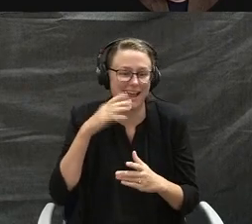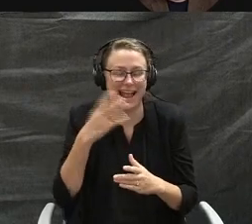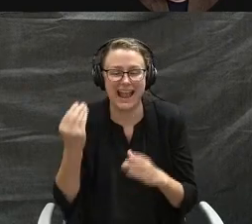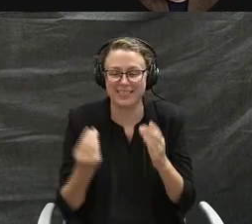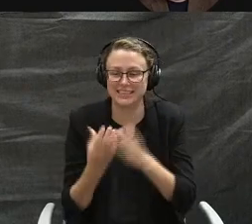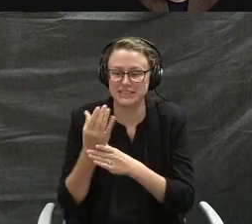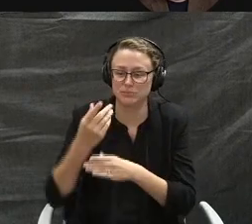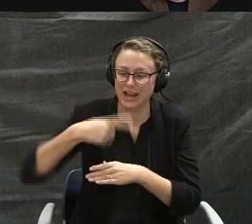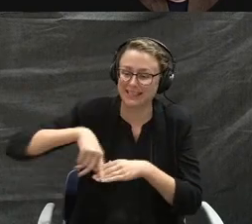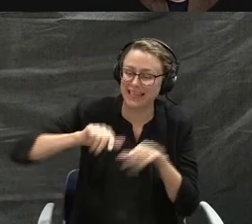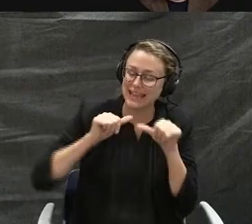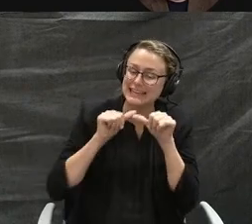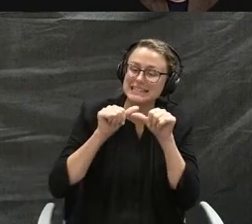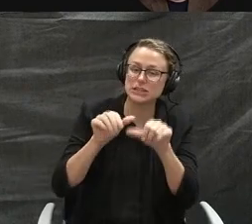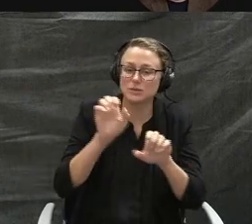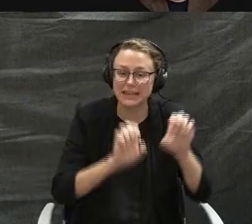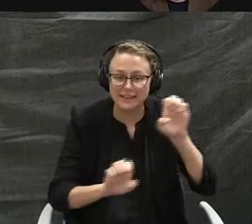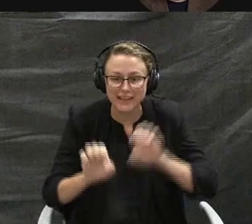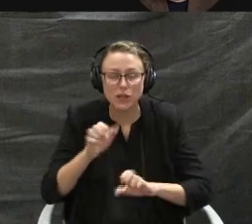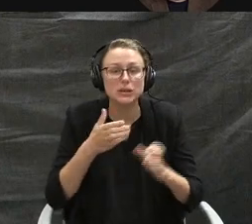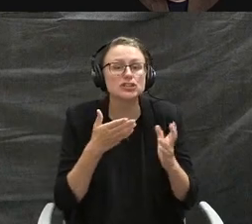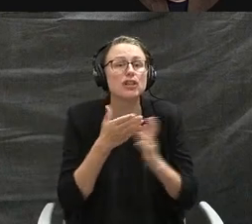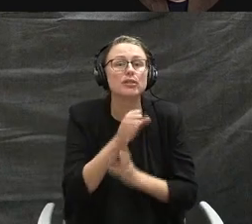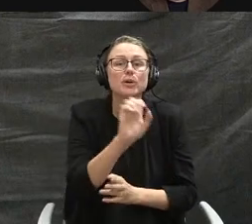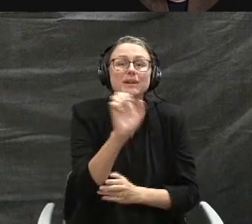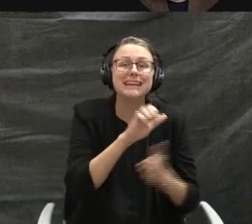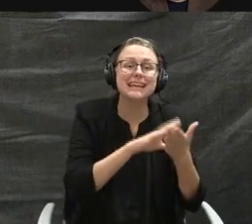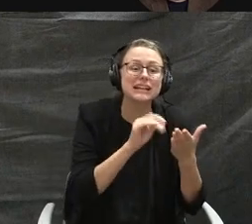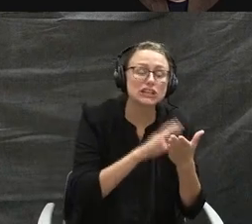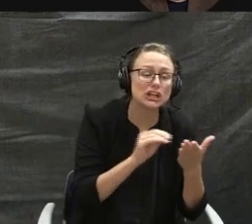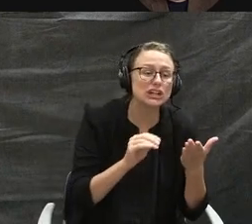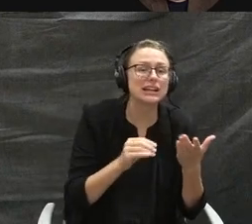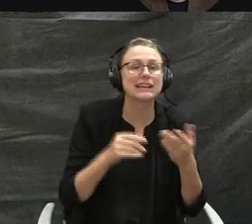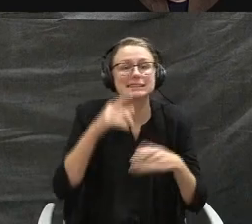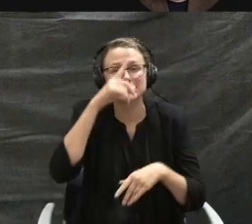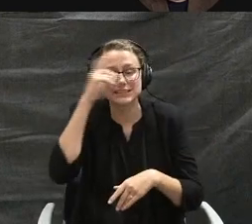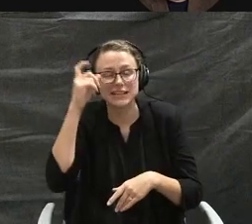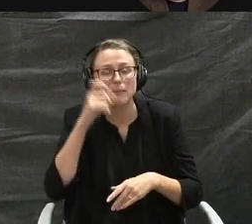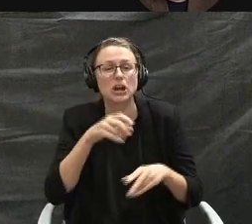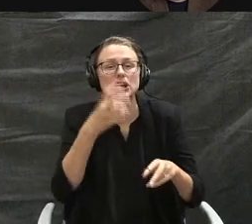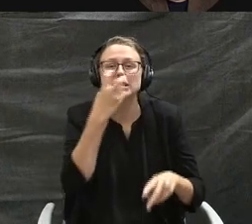summer. In last spring, they continued evaluations throughout the learning and through the summer they finished all the